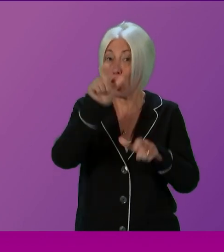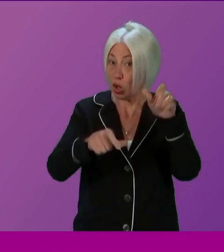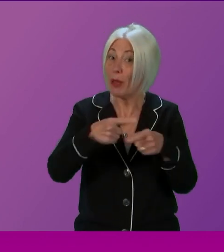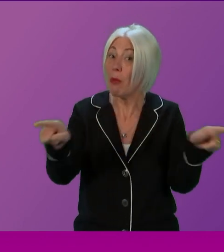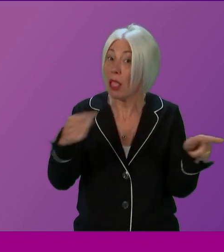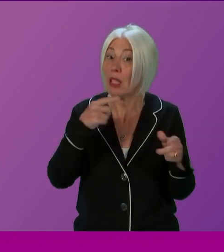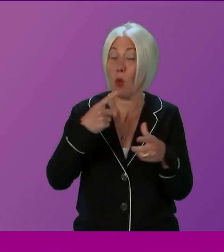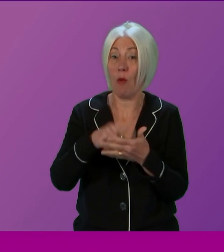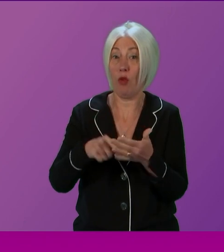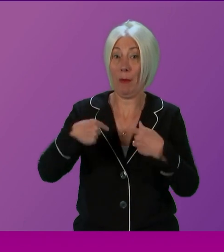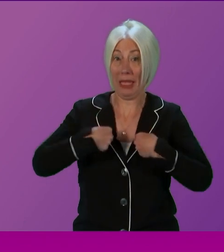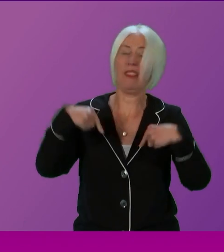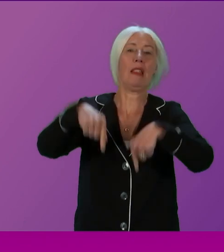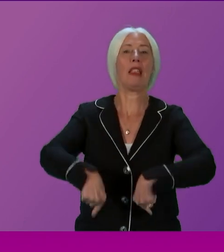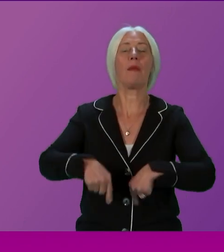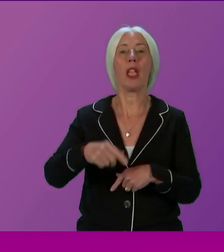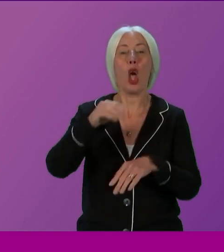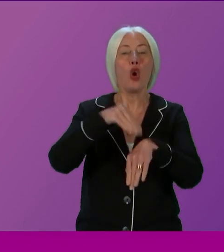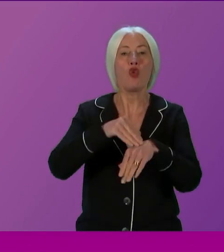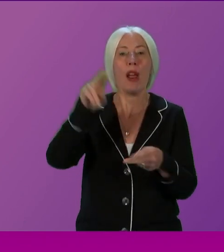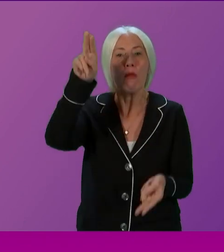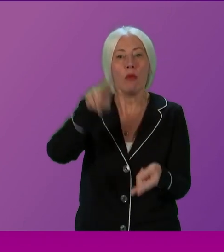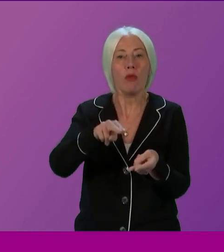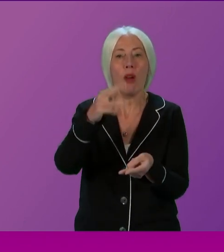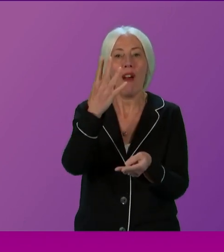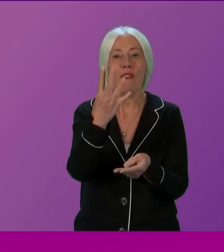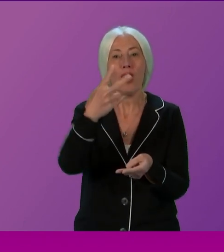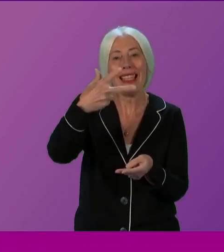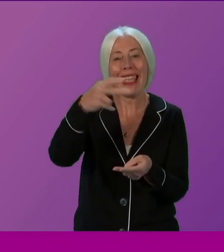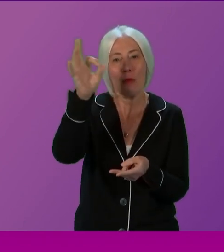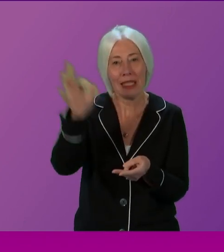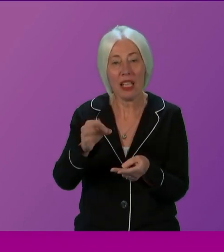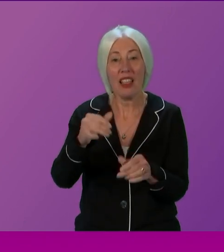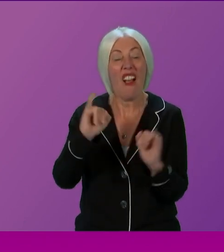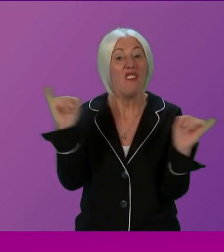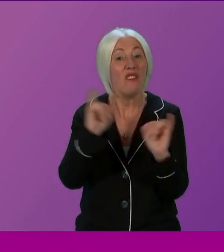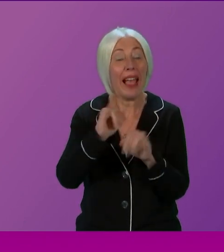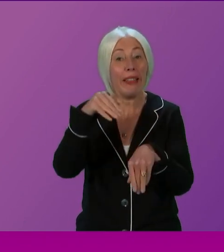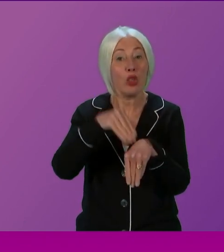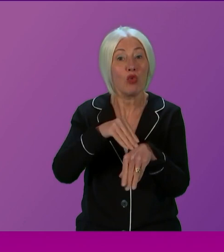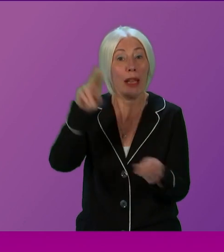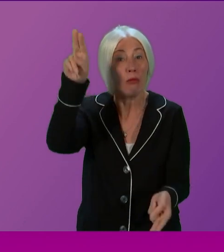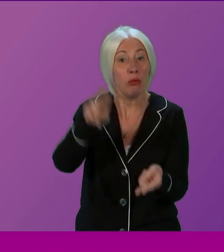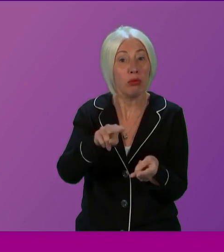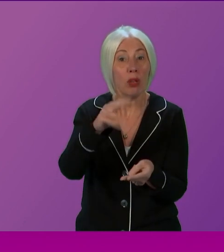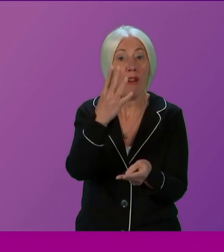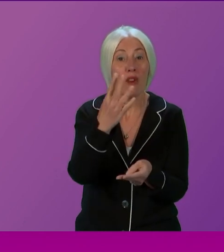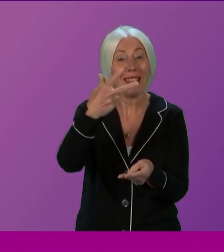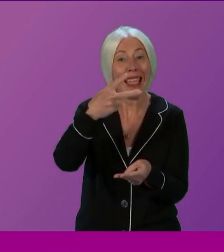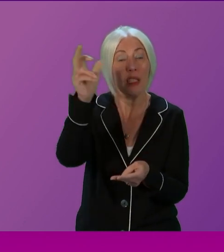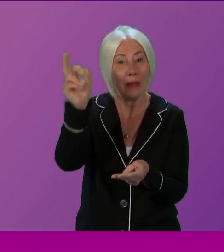Crime is down by more than 48 per cent. Violent crime alone is down by 48 per cent.